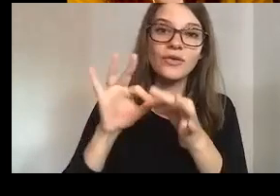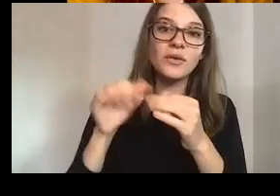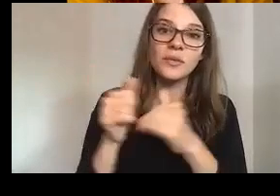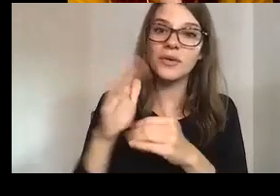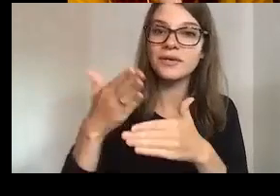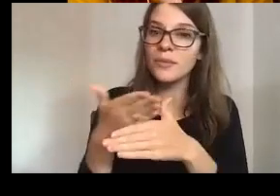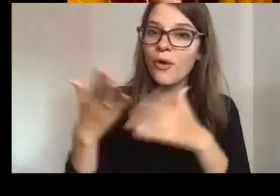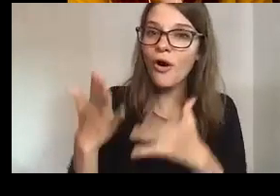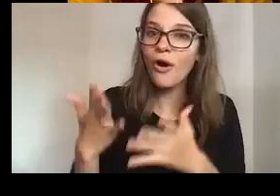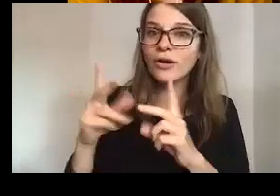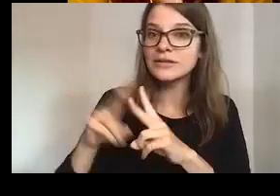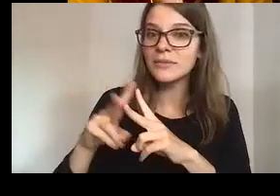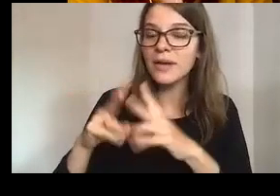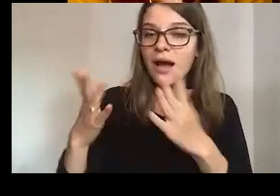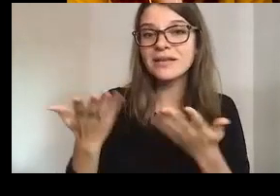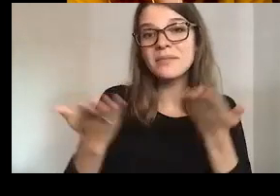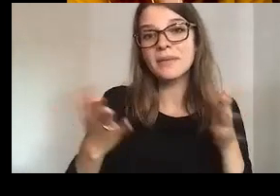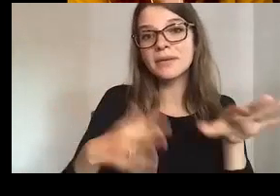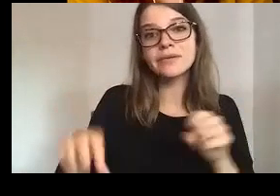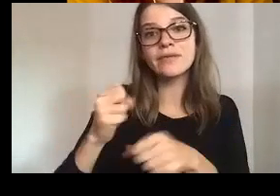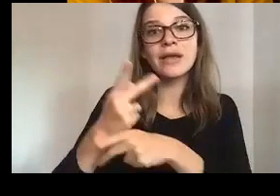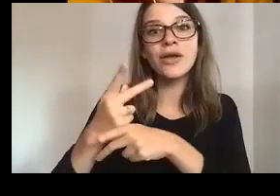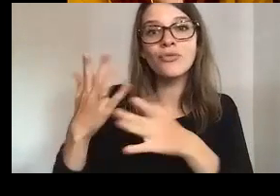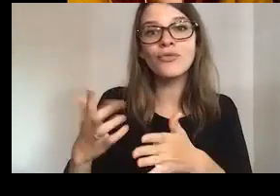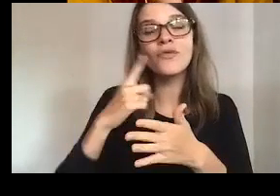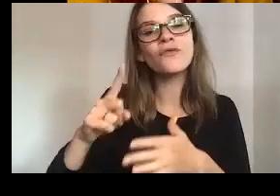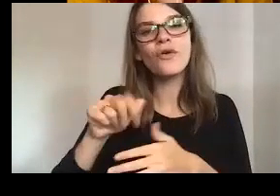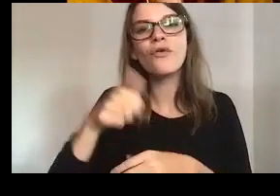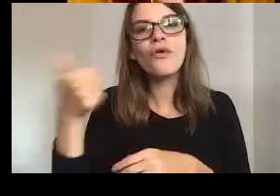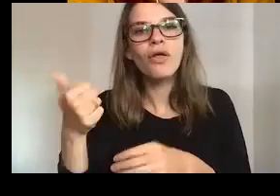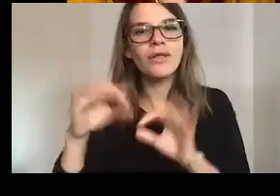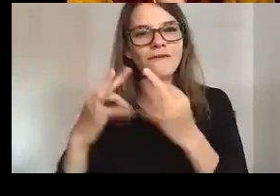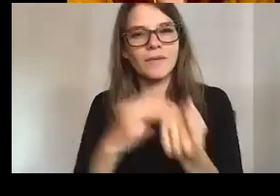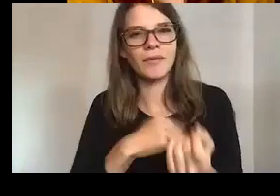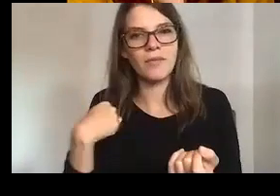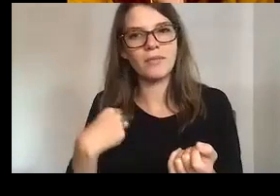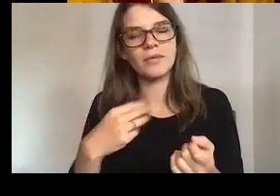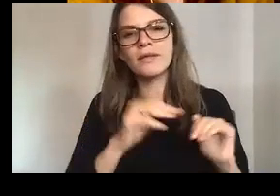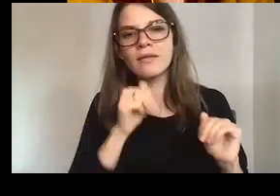and maybe being caretakers for other extended family members and then also acknowledging